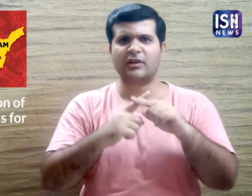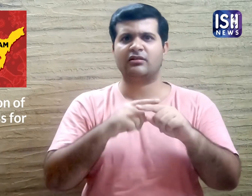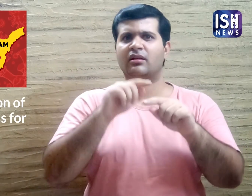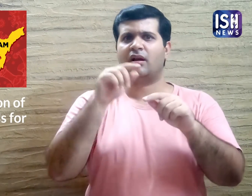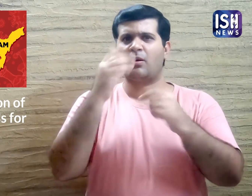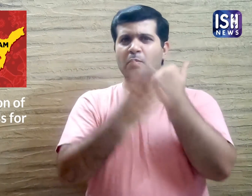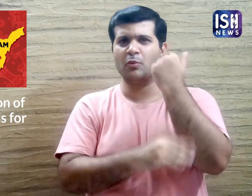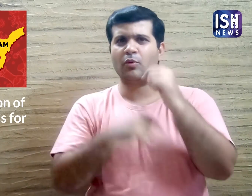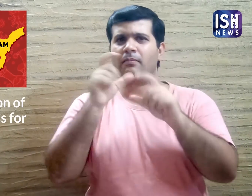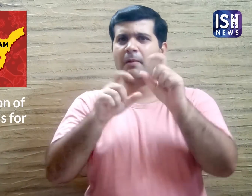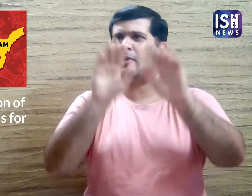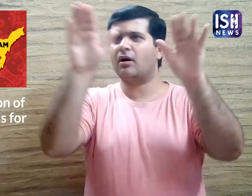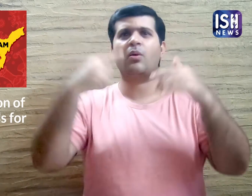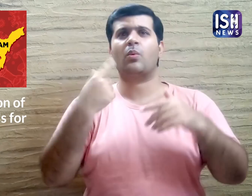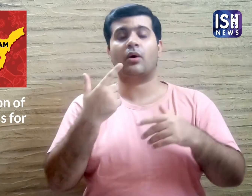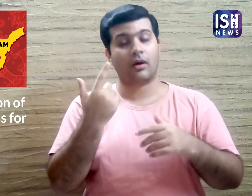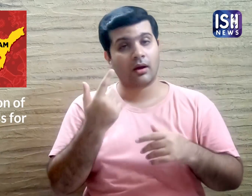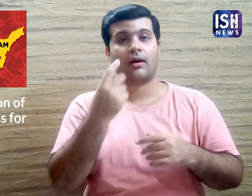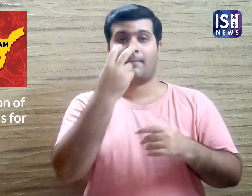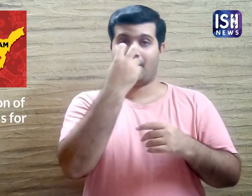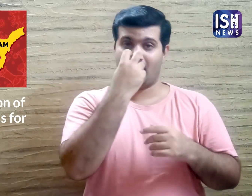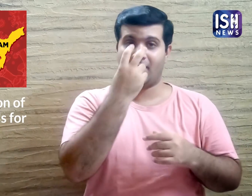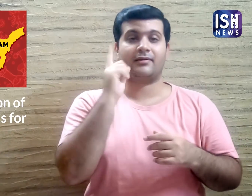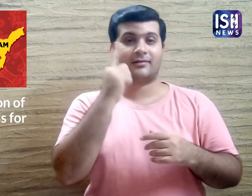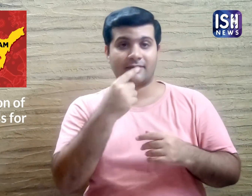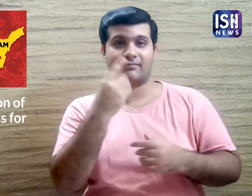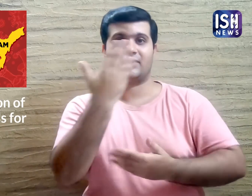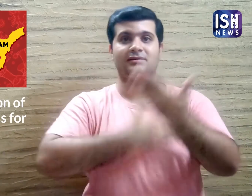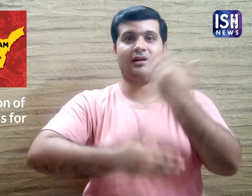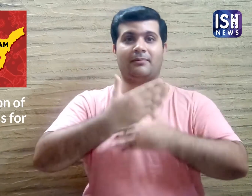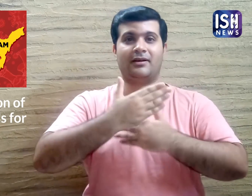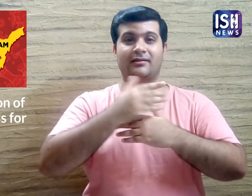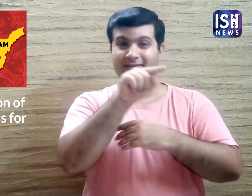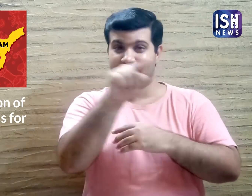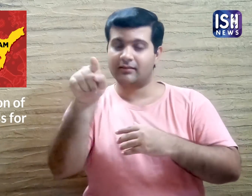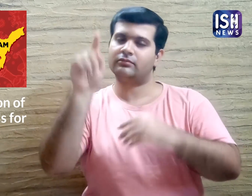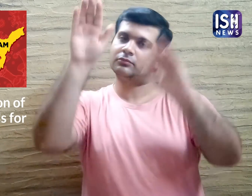Poor people which included Deaf, blind and people with all forms of disability were called.